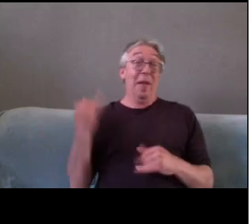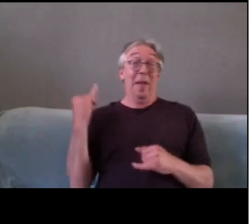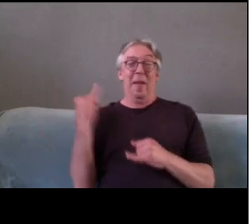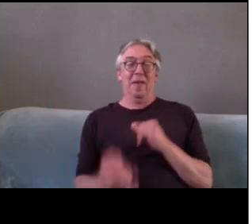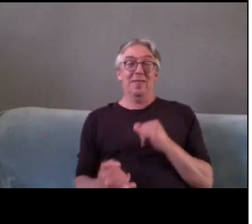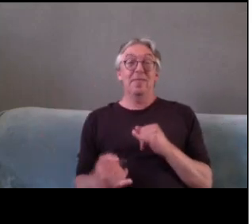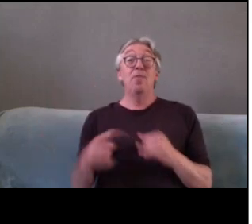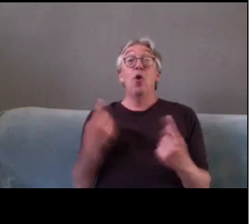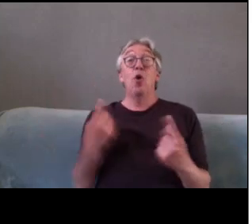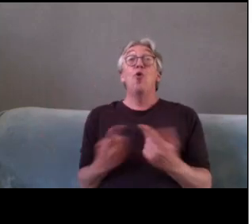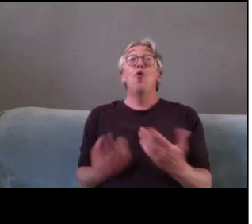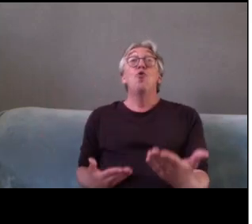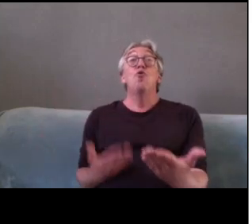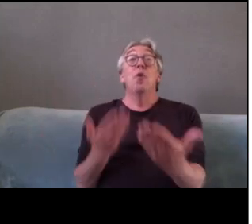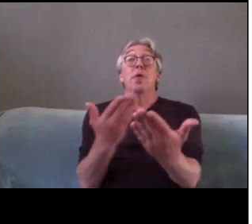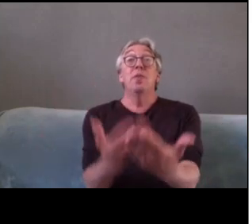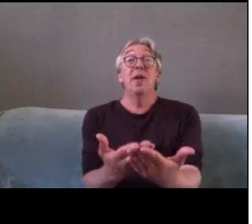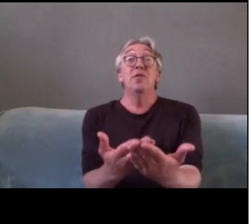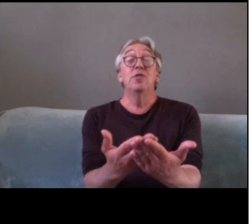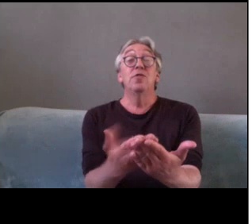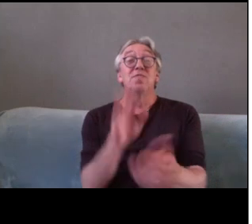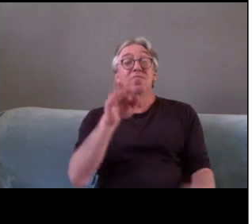which you can also find in the toolkit we mentioned,